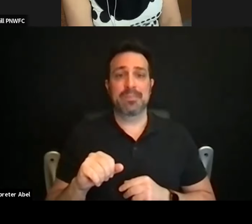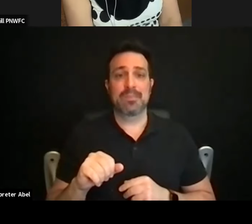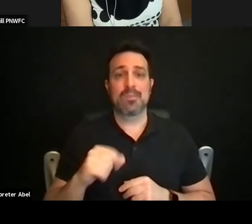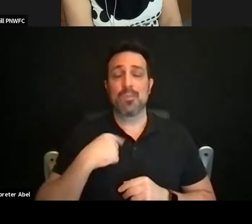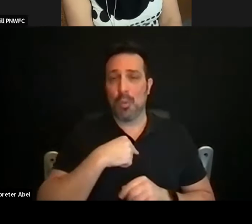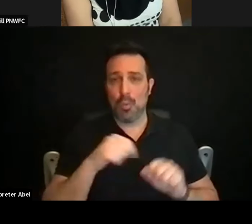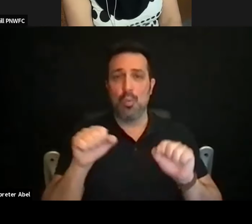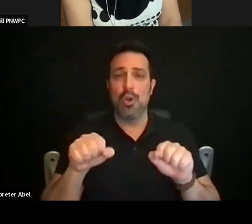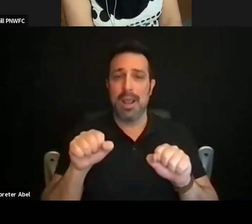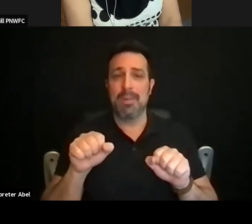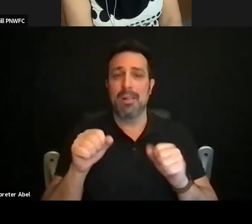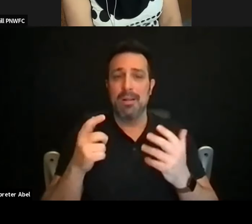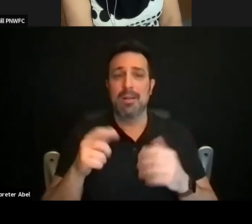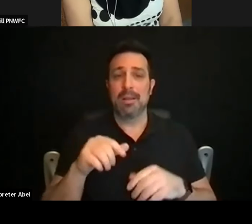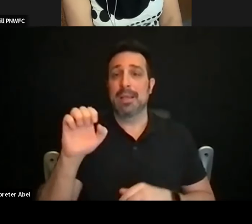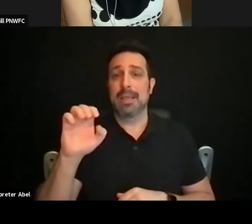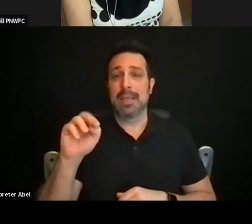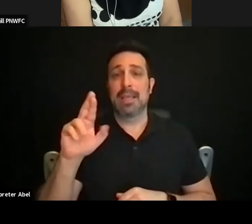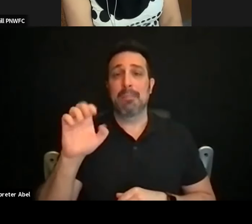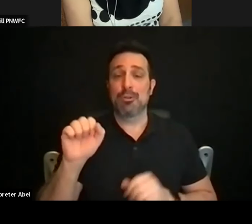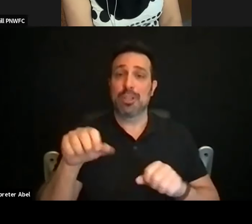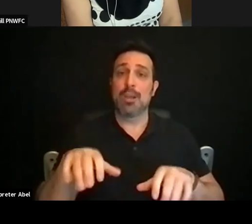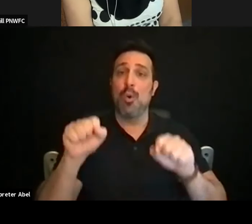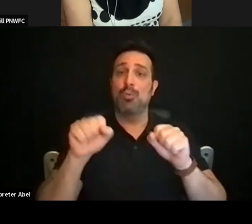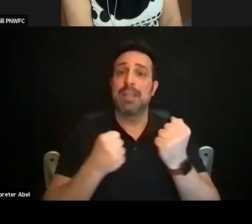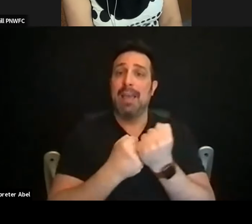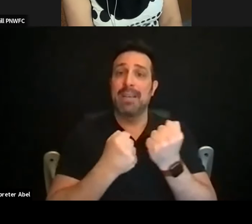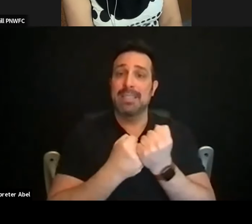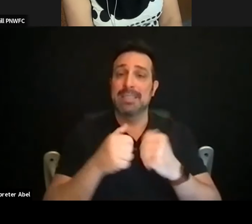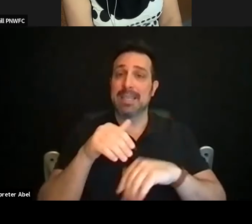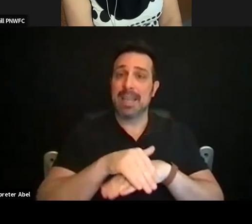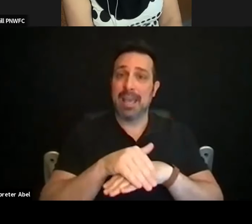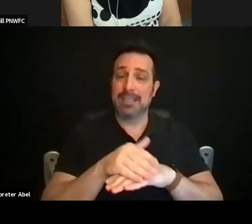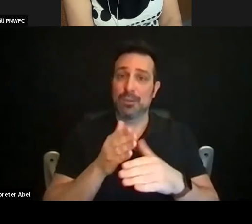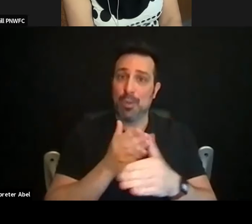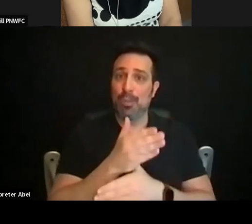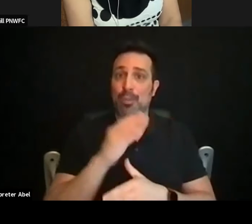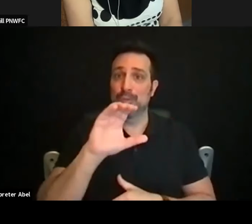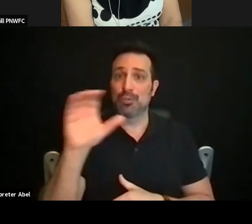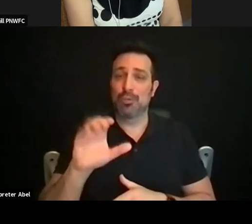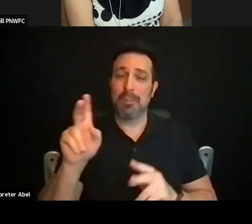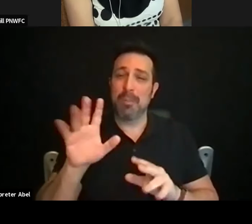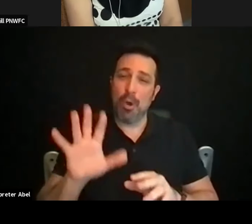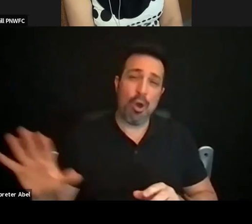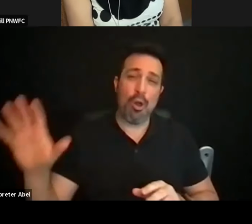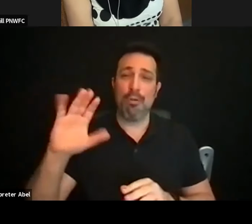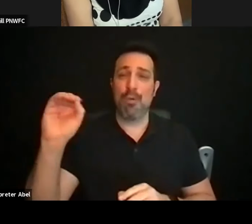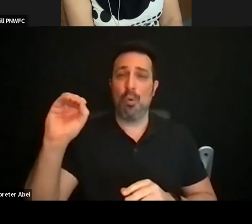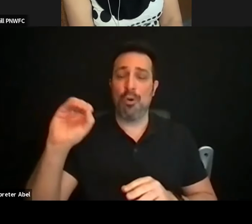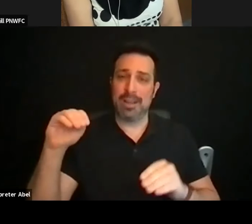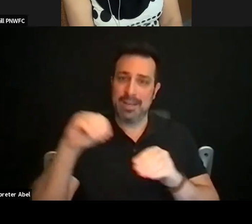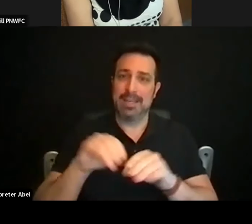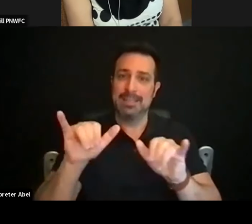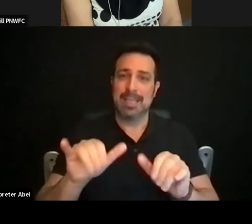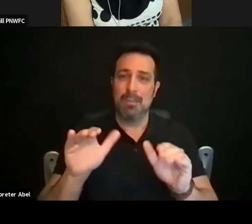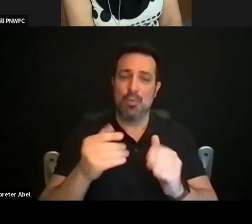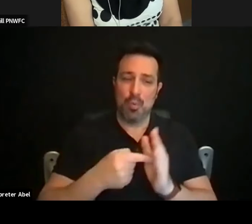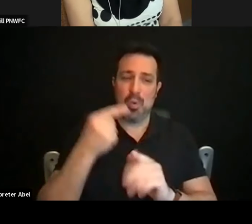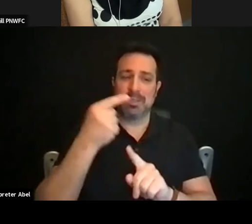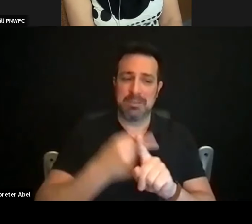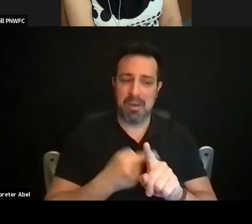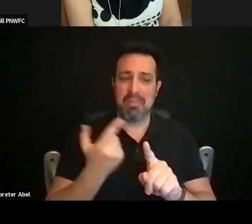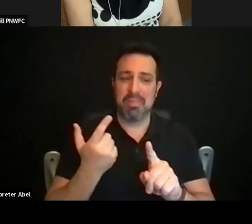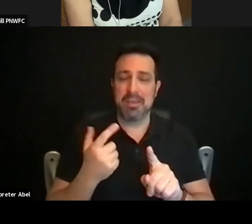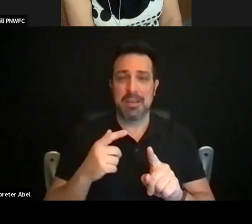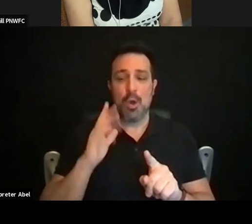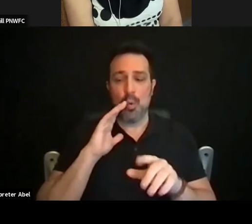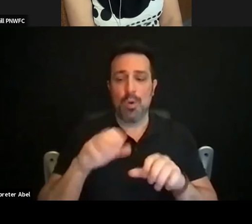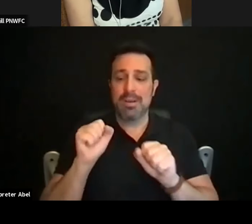successful as